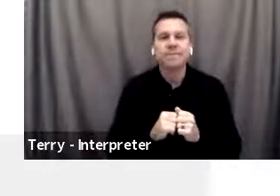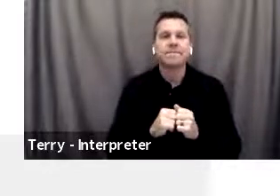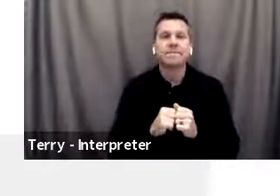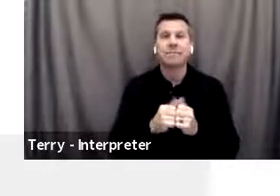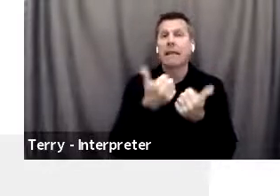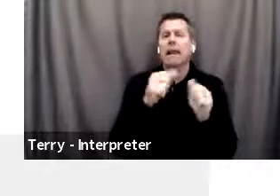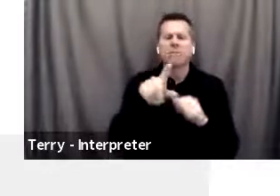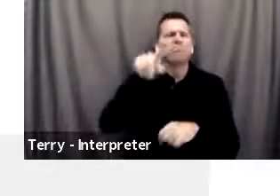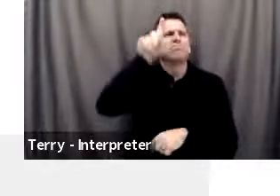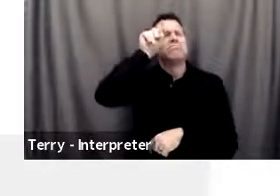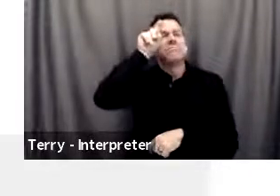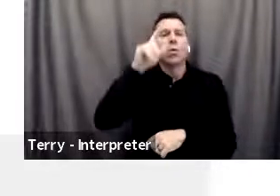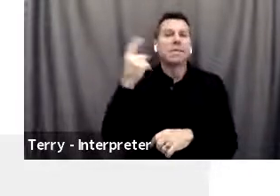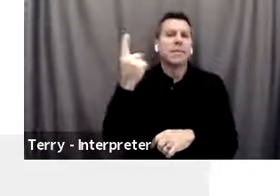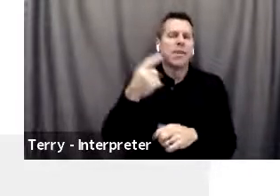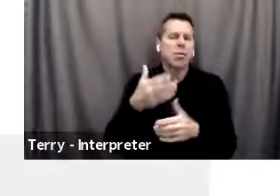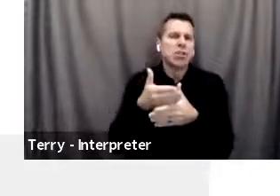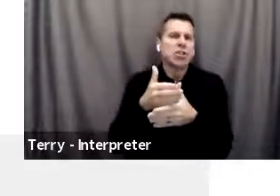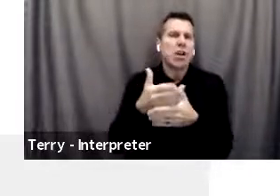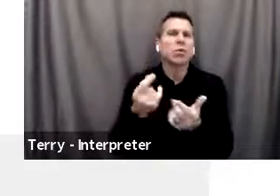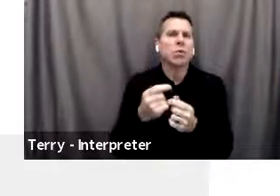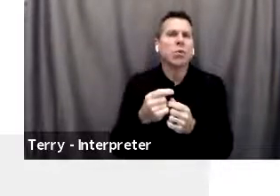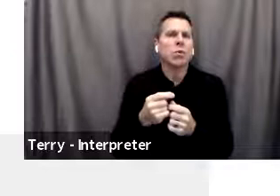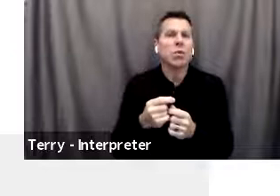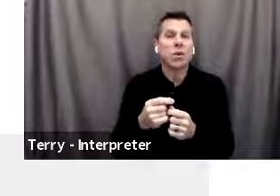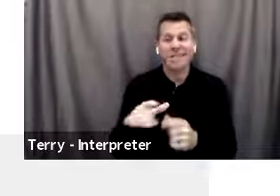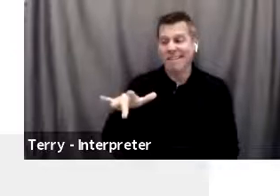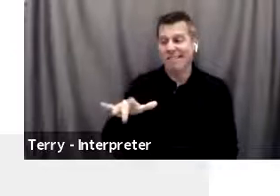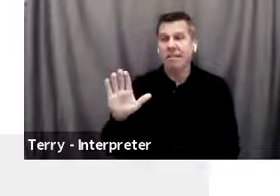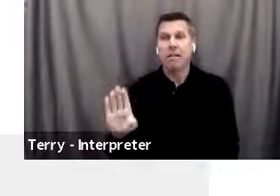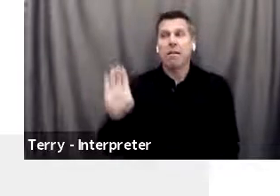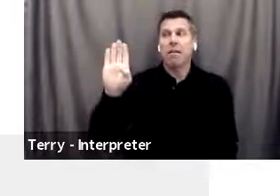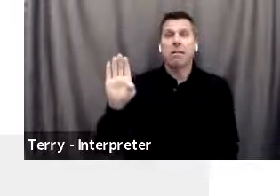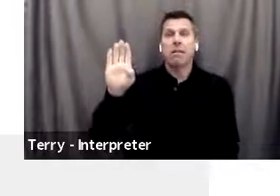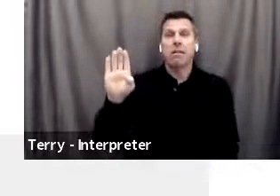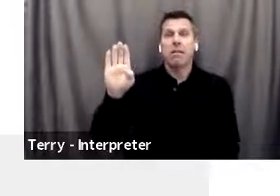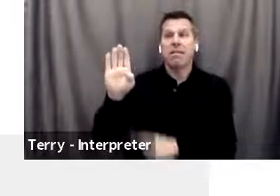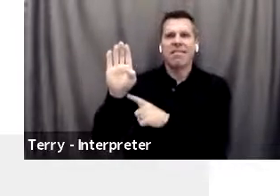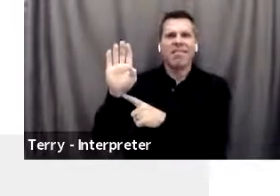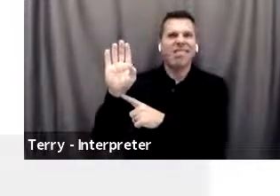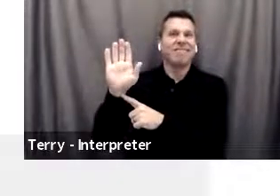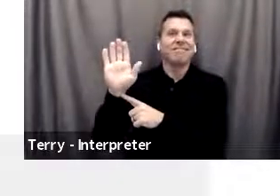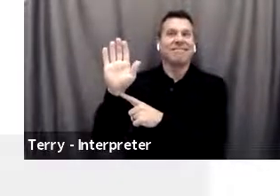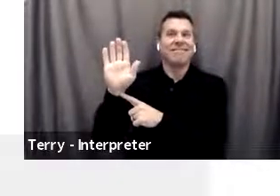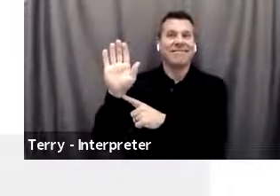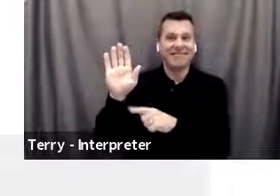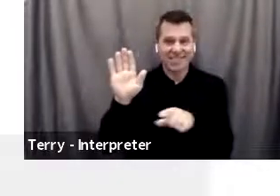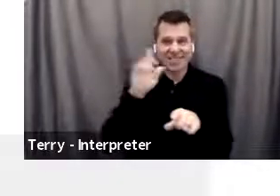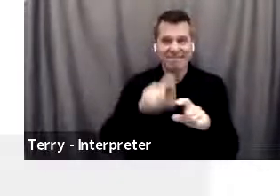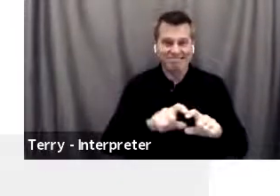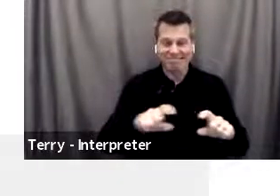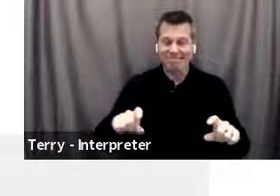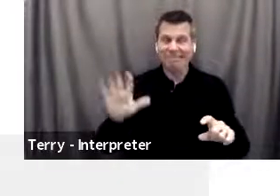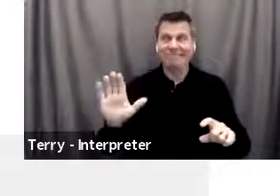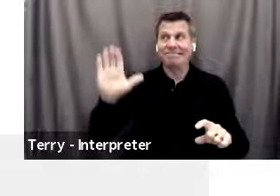something to share, please use the raise hand button that is located on the when participant window or under reactions. The